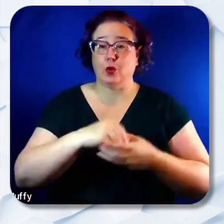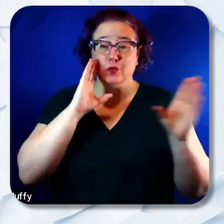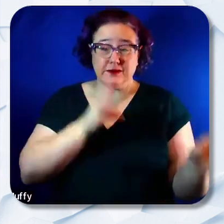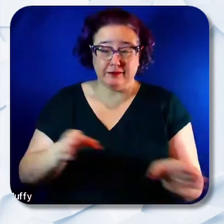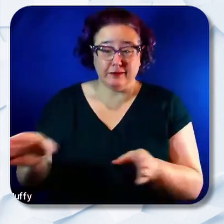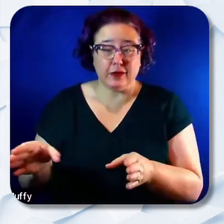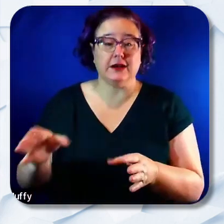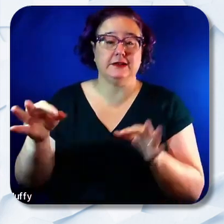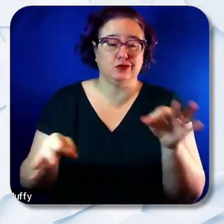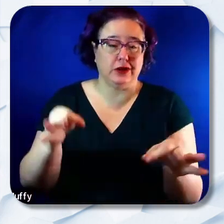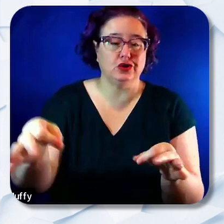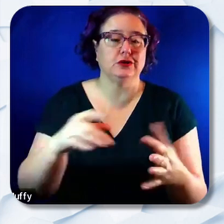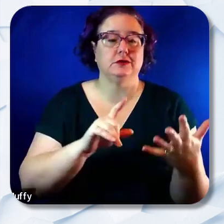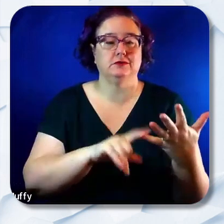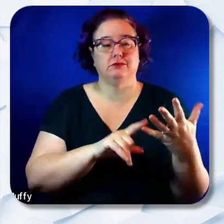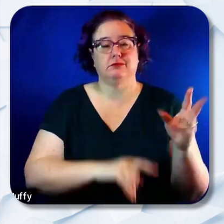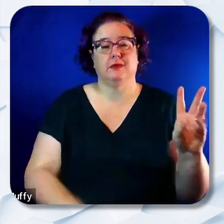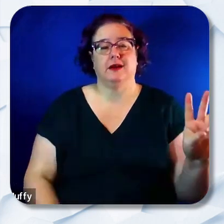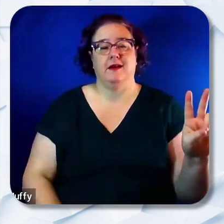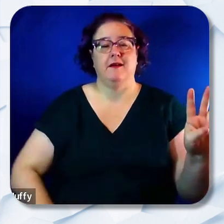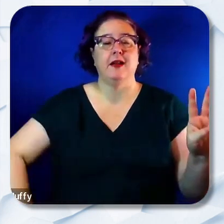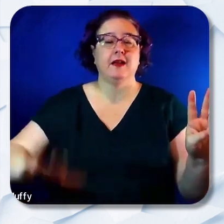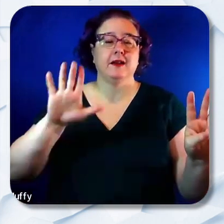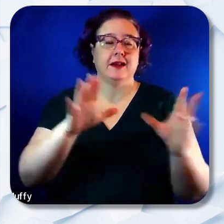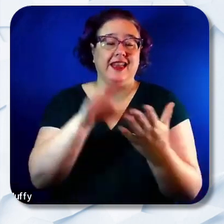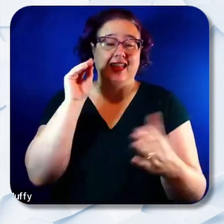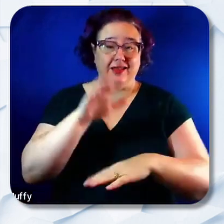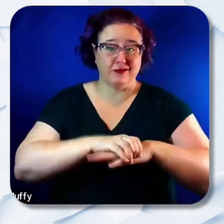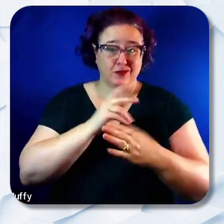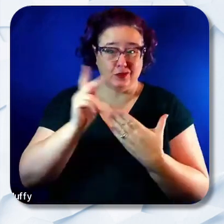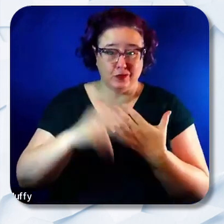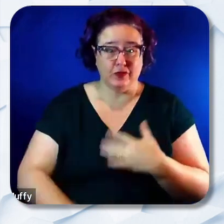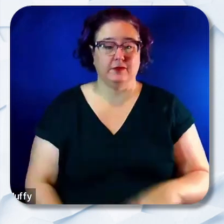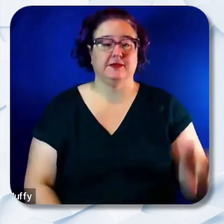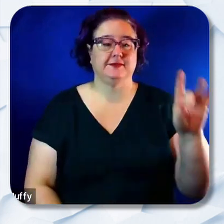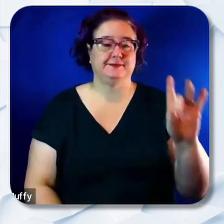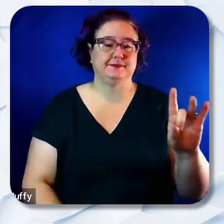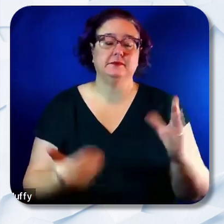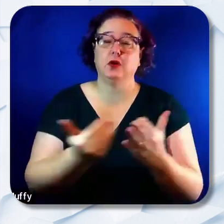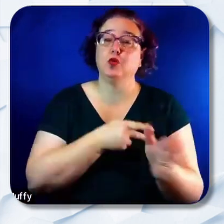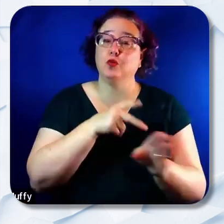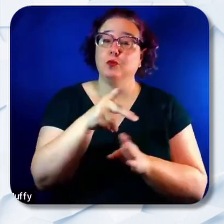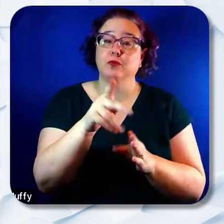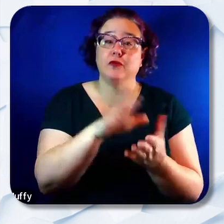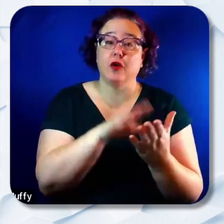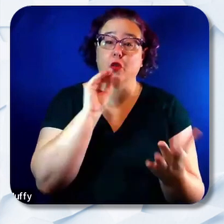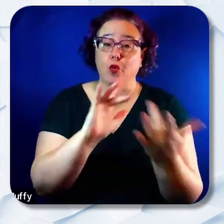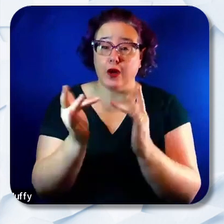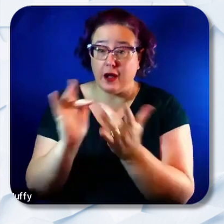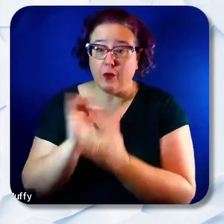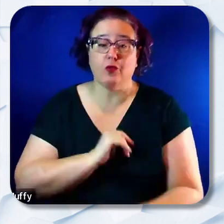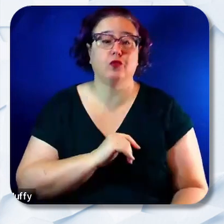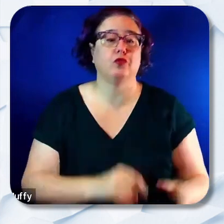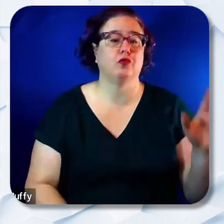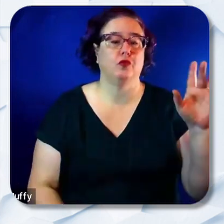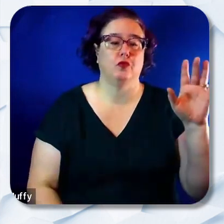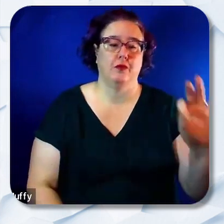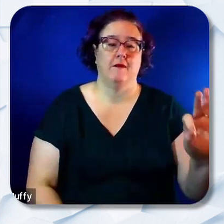#8 New Professional Learning Networks #9 Ethnic Studies Curricula #10 Early Childhood Child